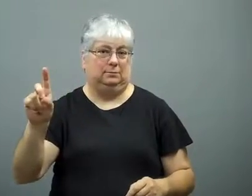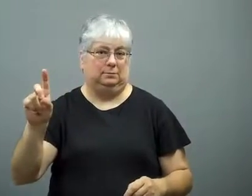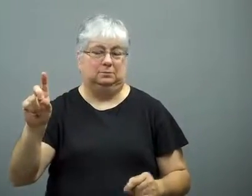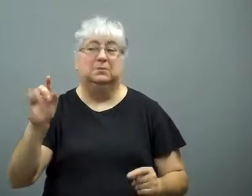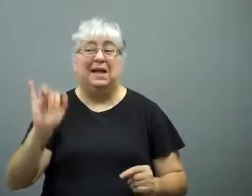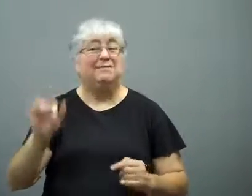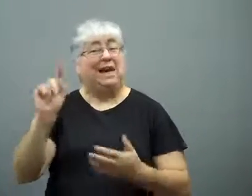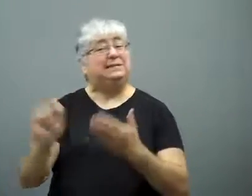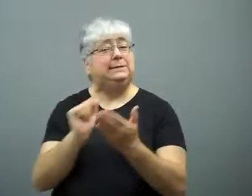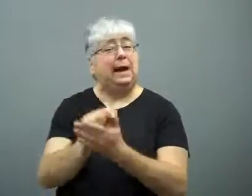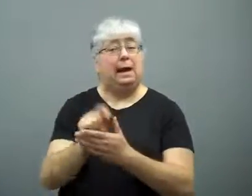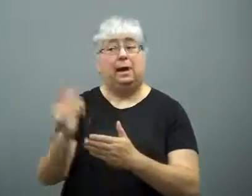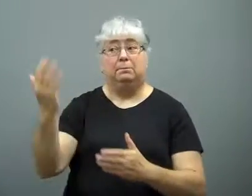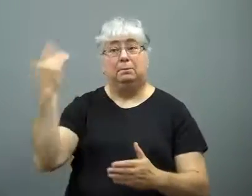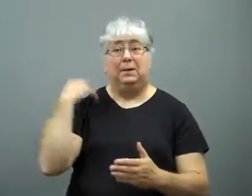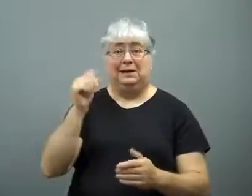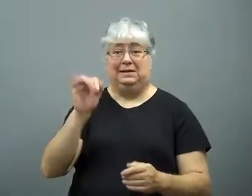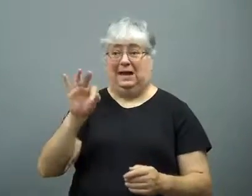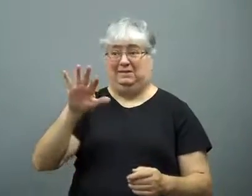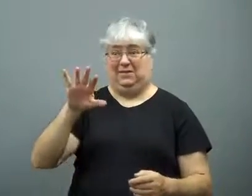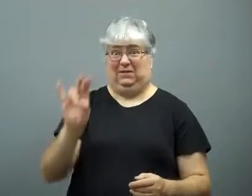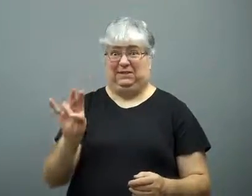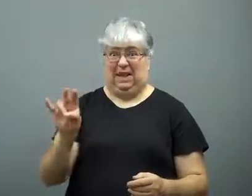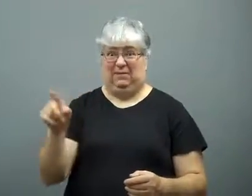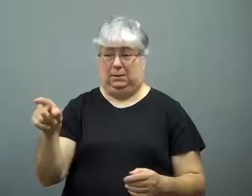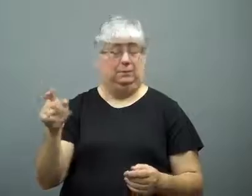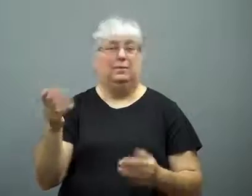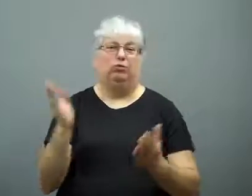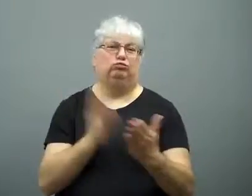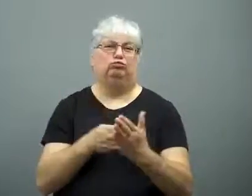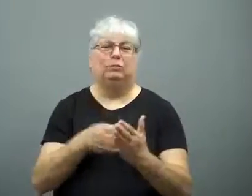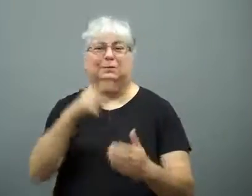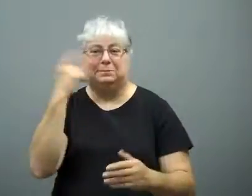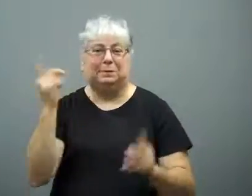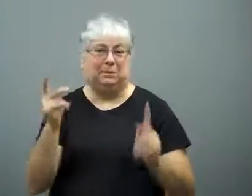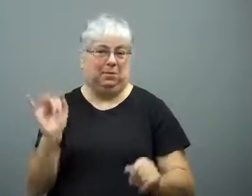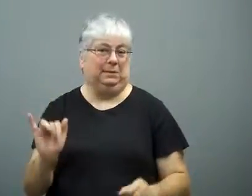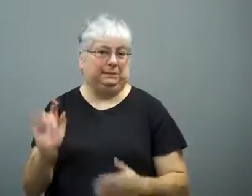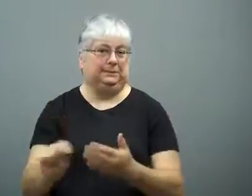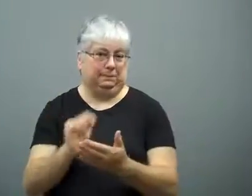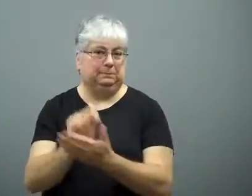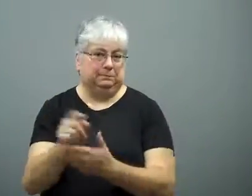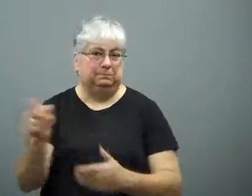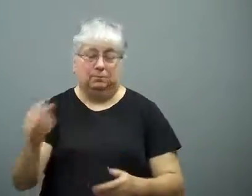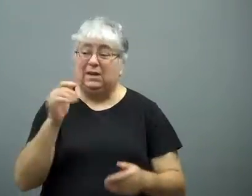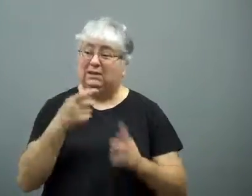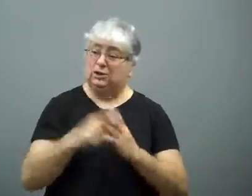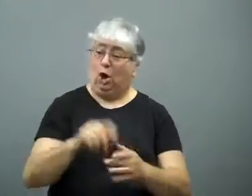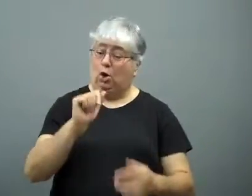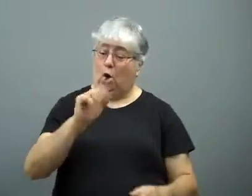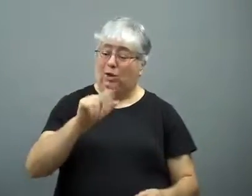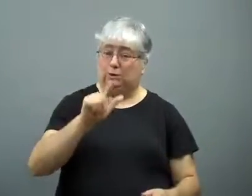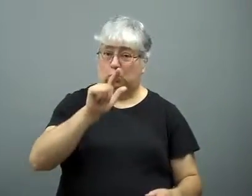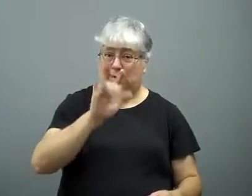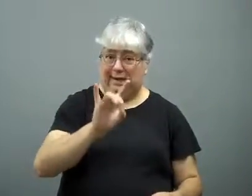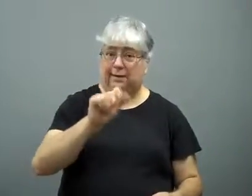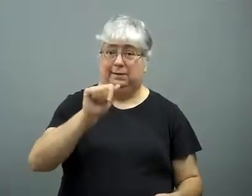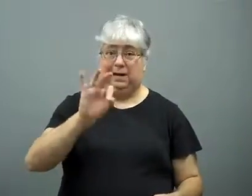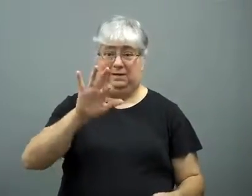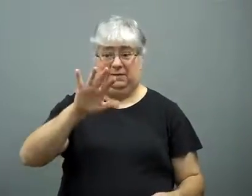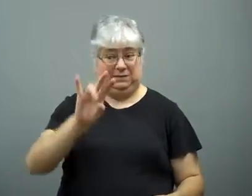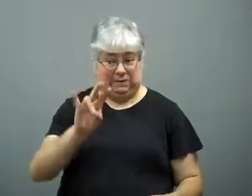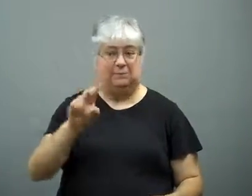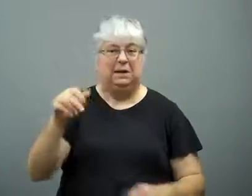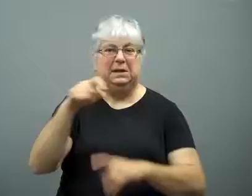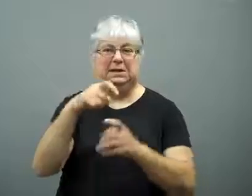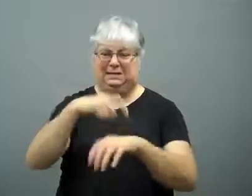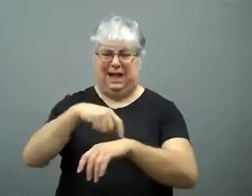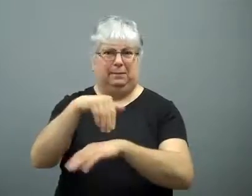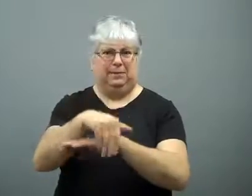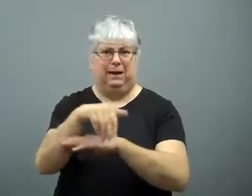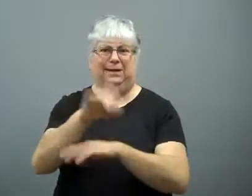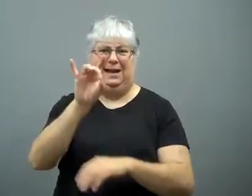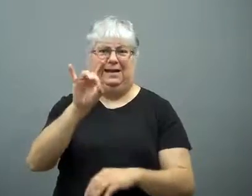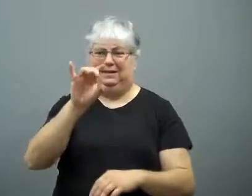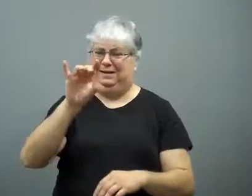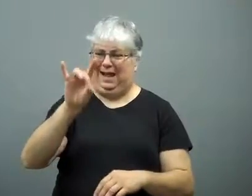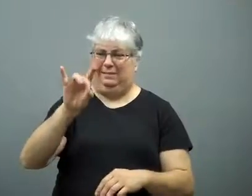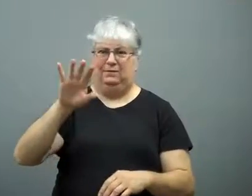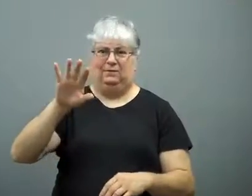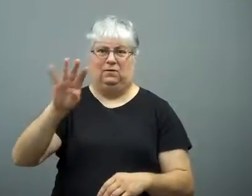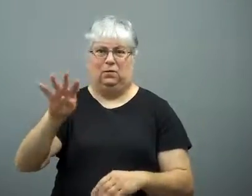It was in 1957, when he was a racist and opposed to black people.